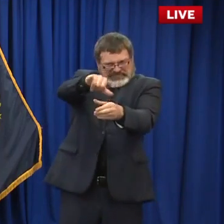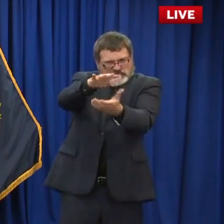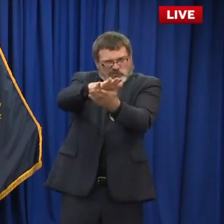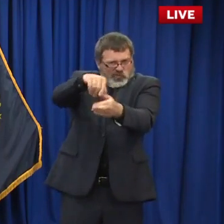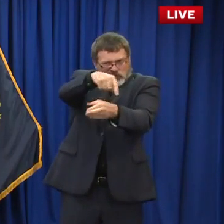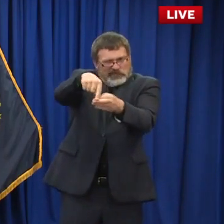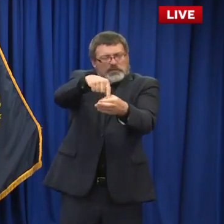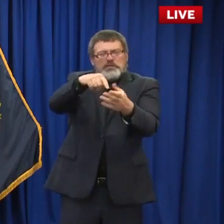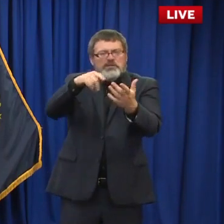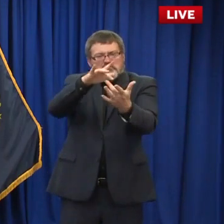THROUGH THE COVID EPIDEMIC.